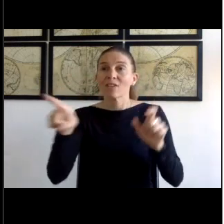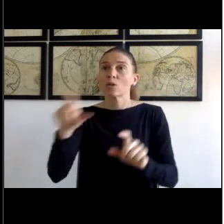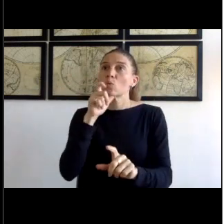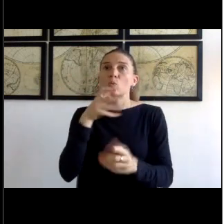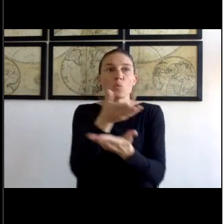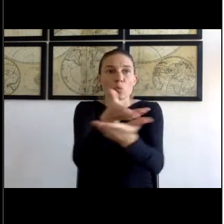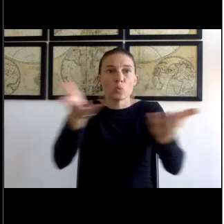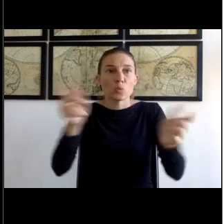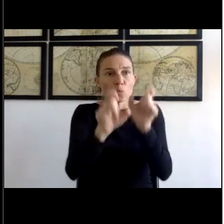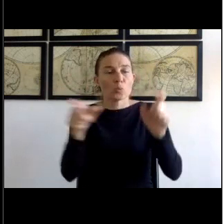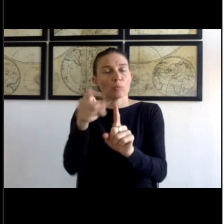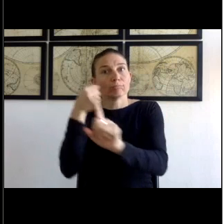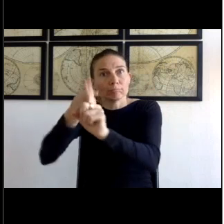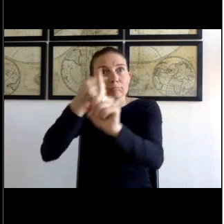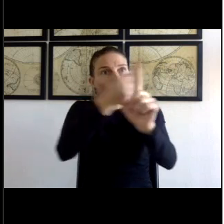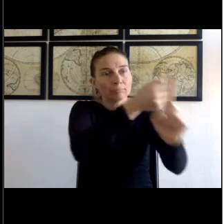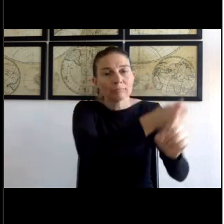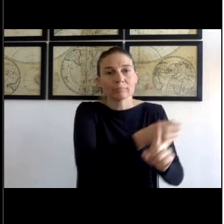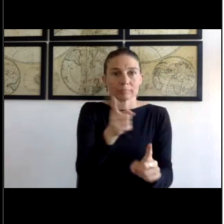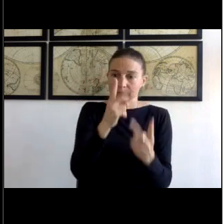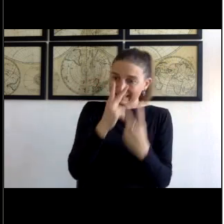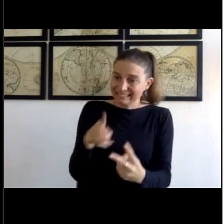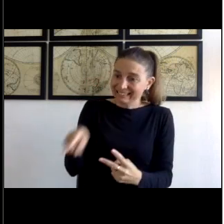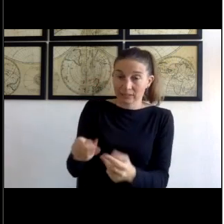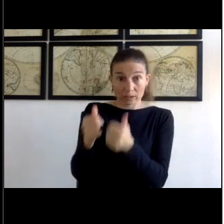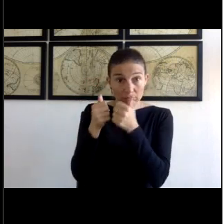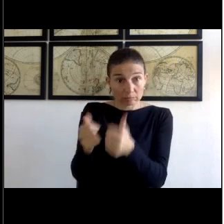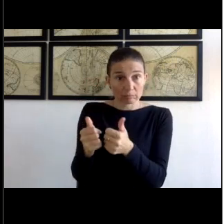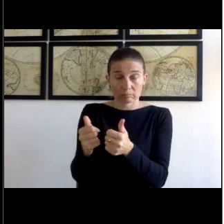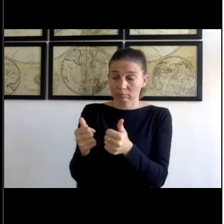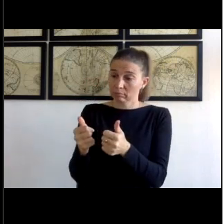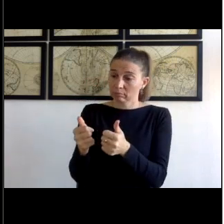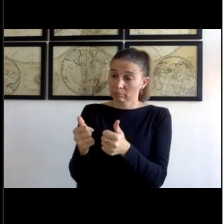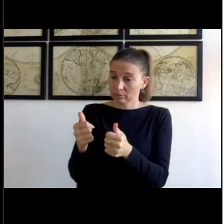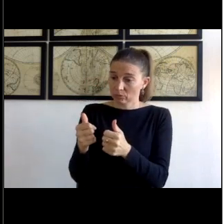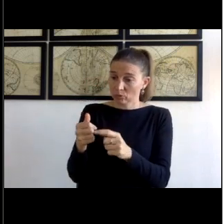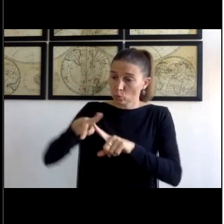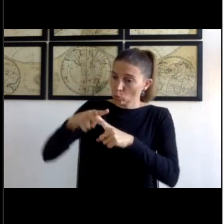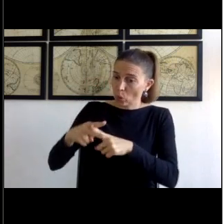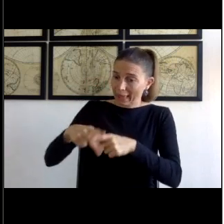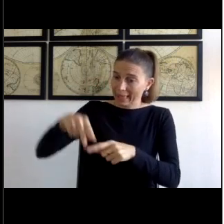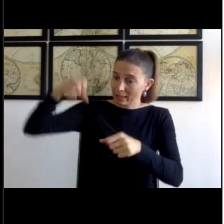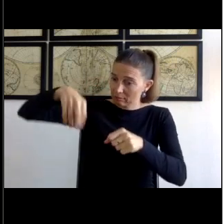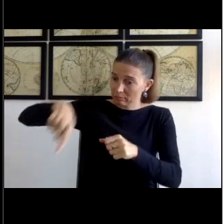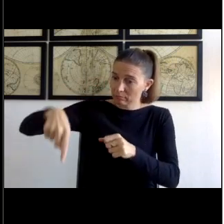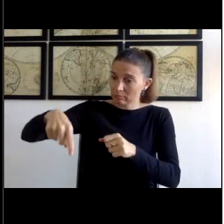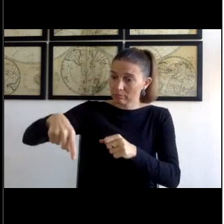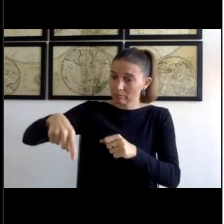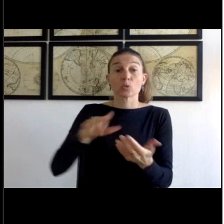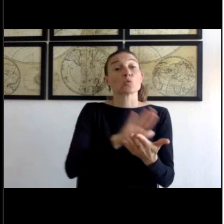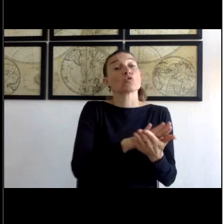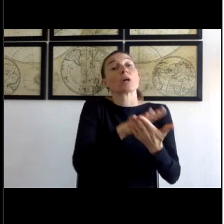about these transposition period to ensure an ambitious and correct transposition of this European directive